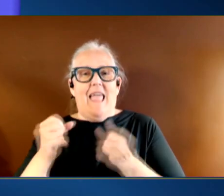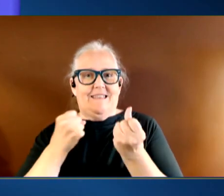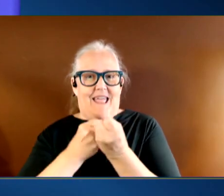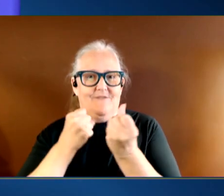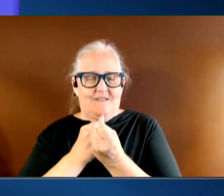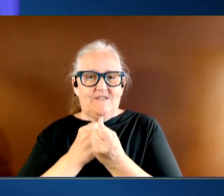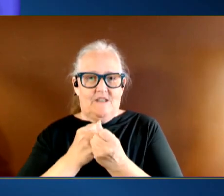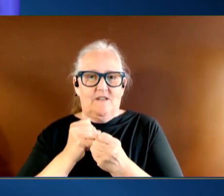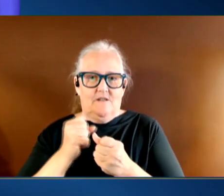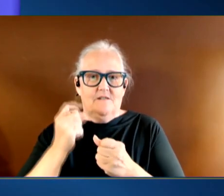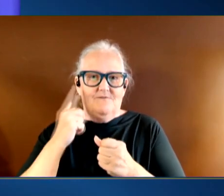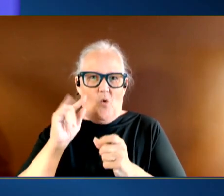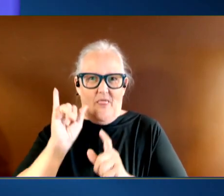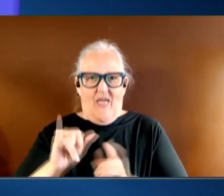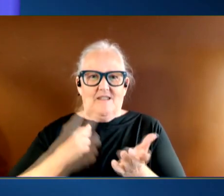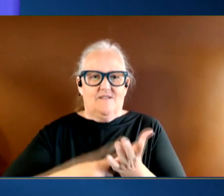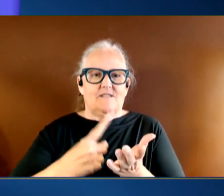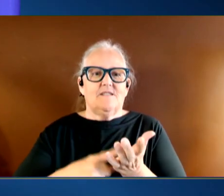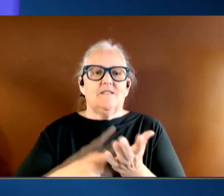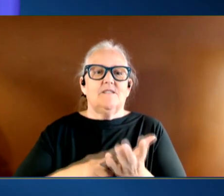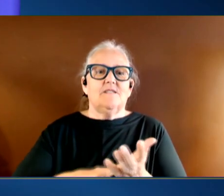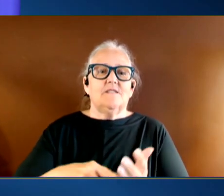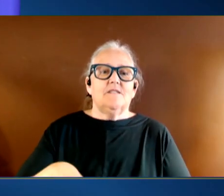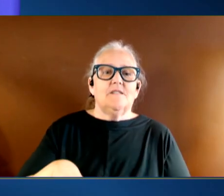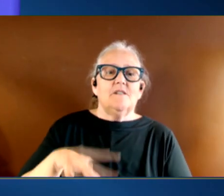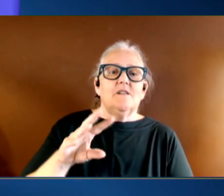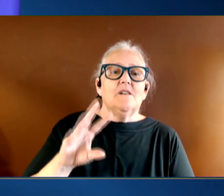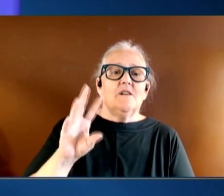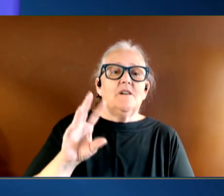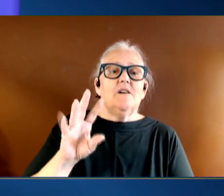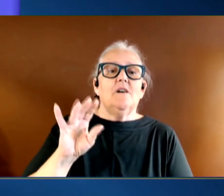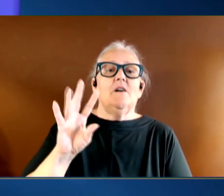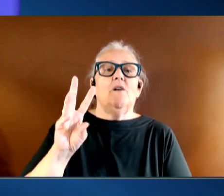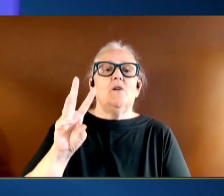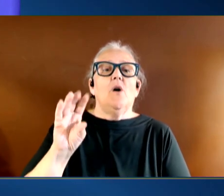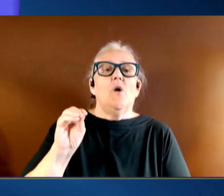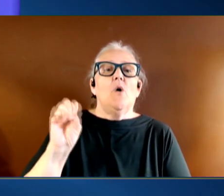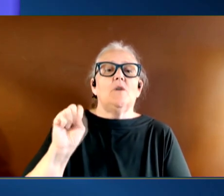So, first up we have Wunmi Mosaku. She is a BAFTA award-winning actor from Los Angeles who